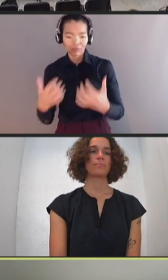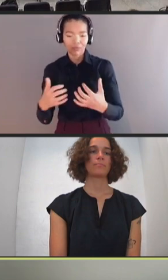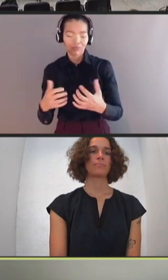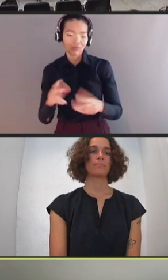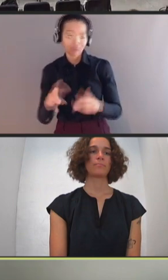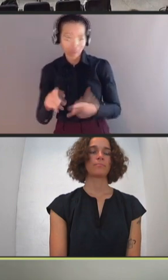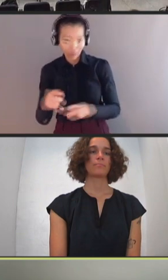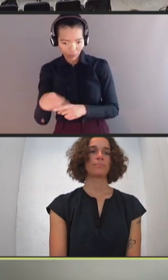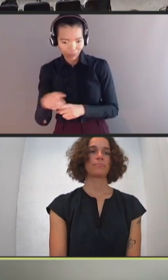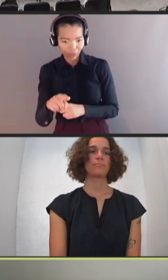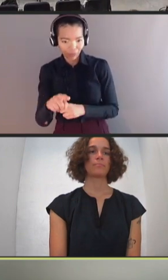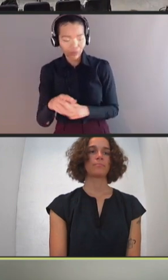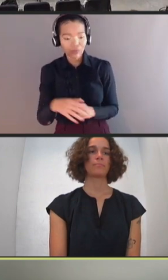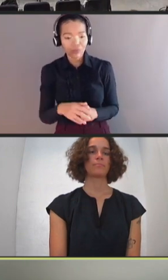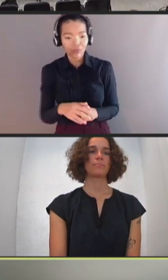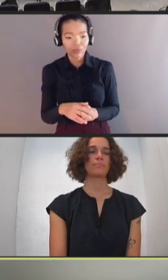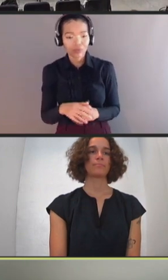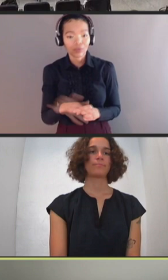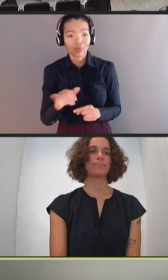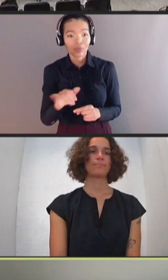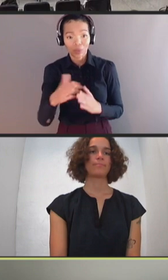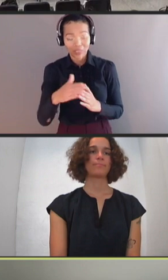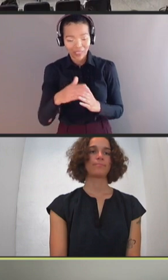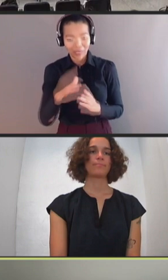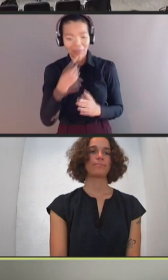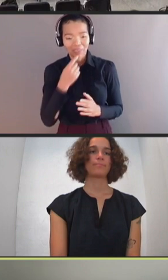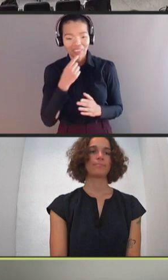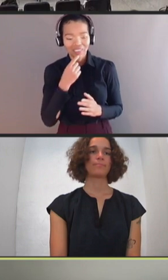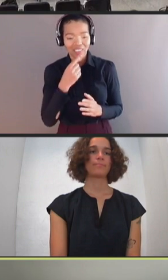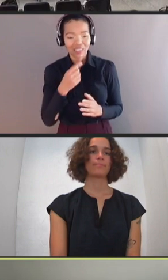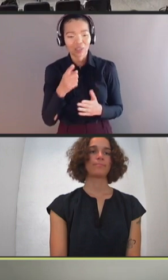you know, as was noted at the top end, that what makes us incredibly proud of